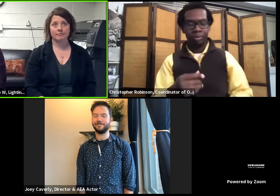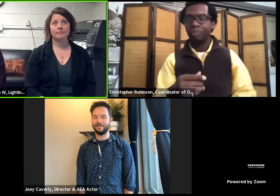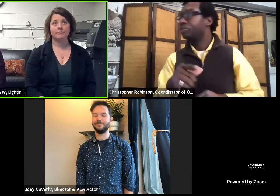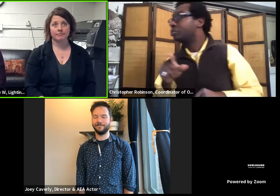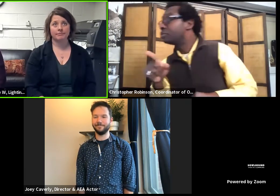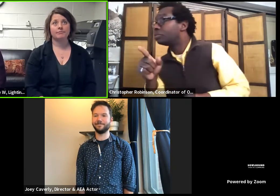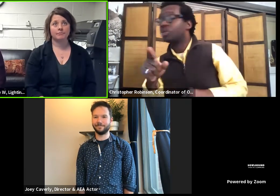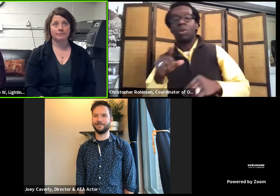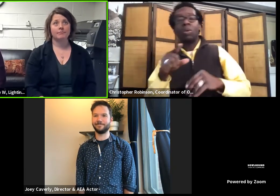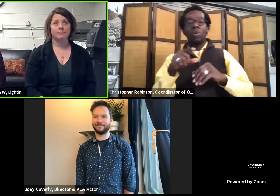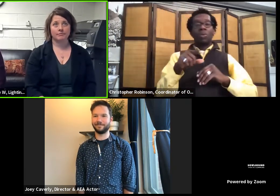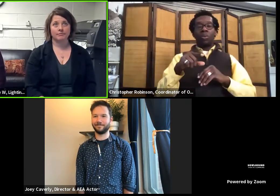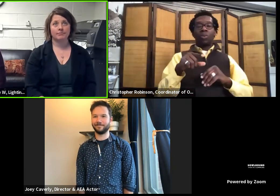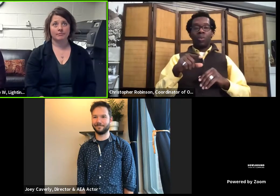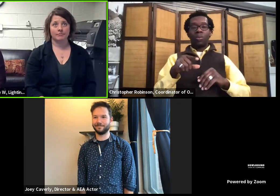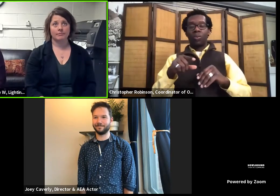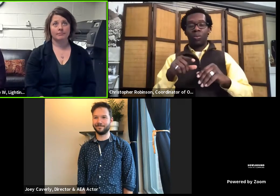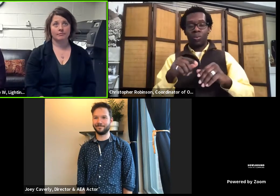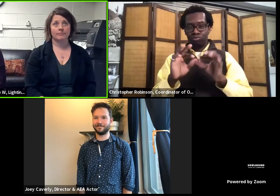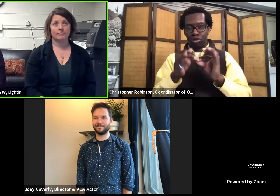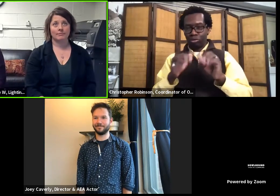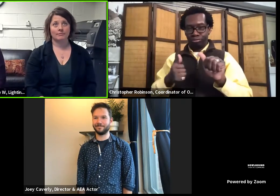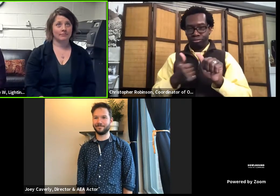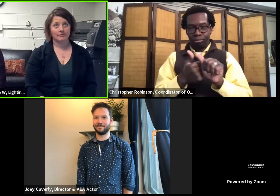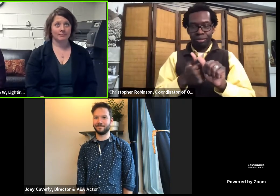and not add the access on later.